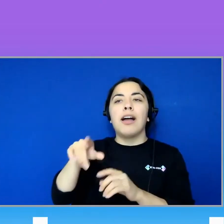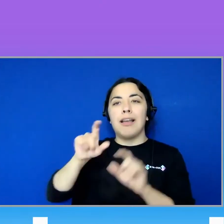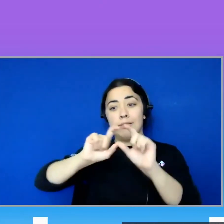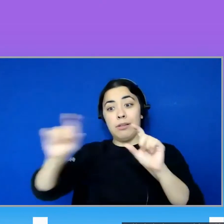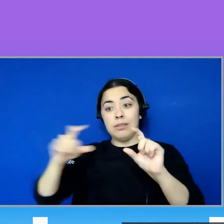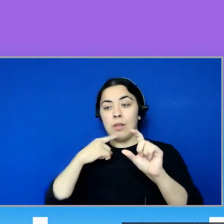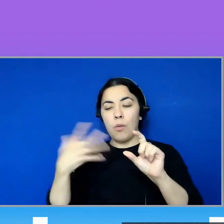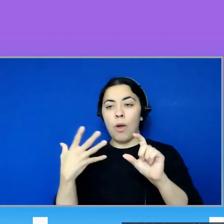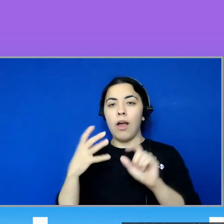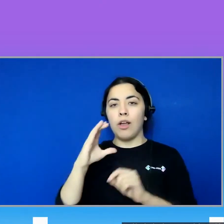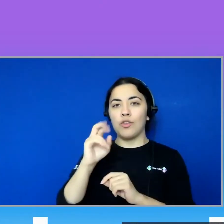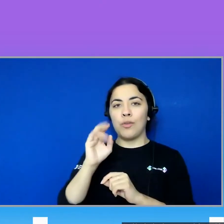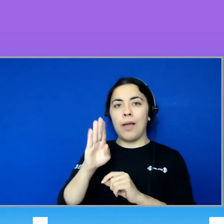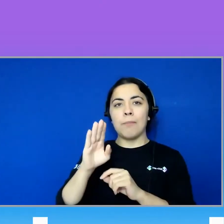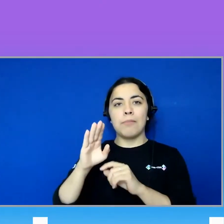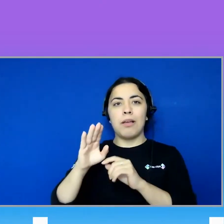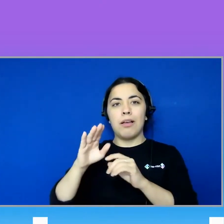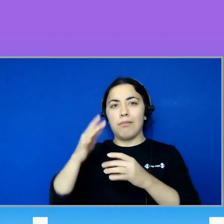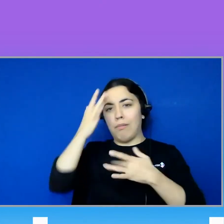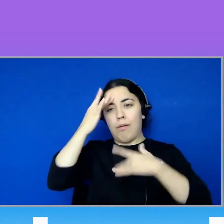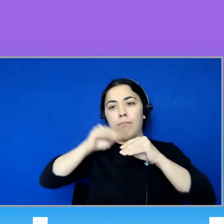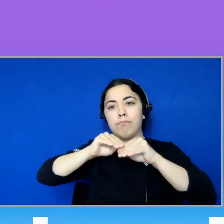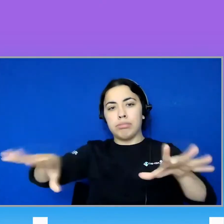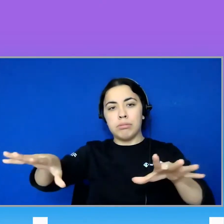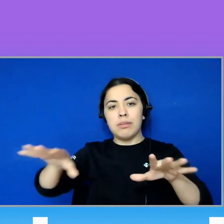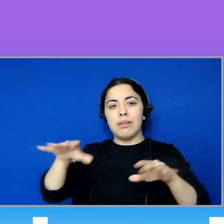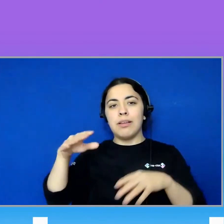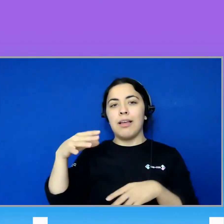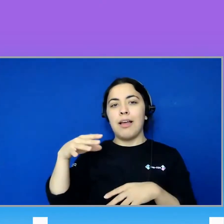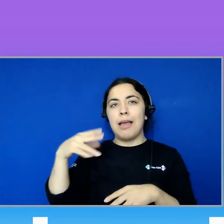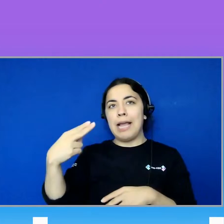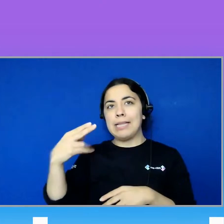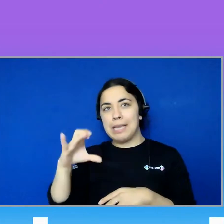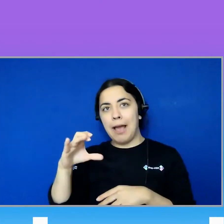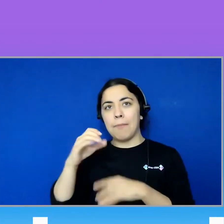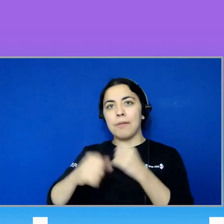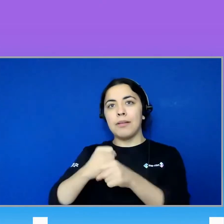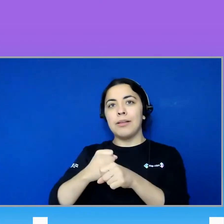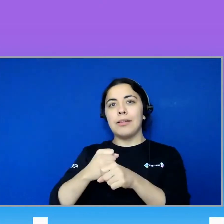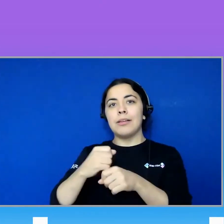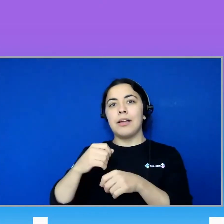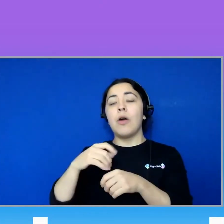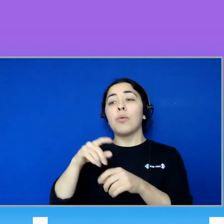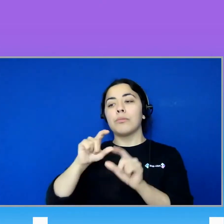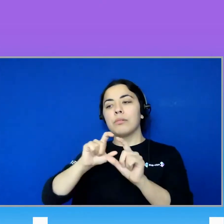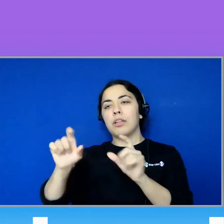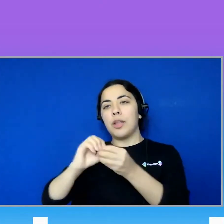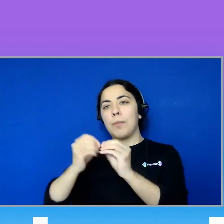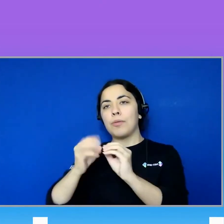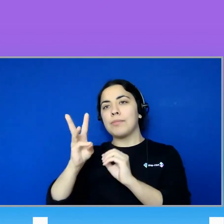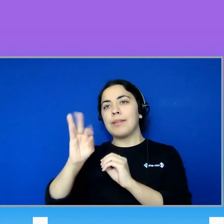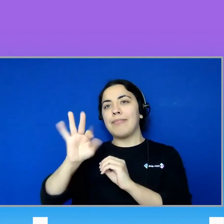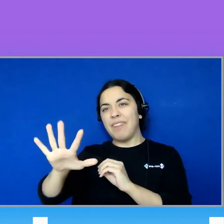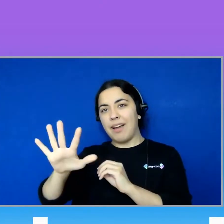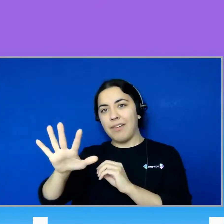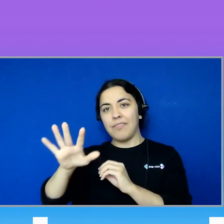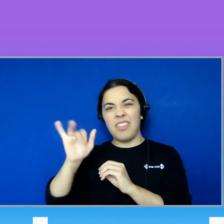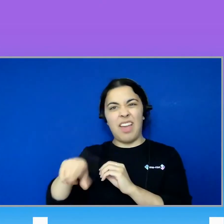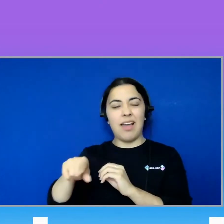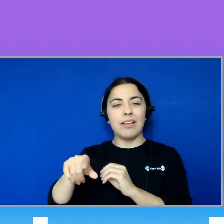the handicapped. 695 People's